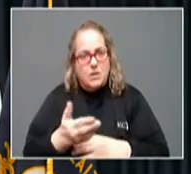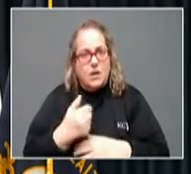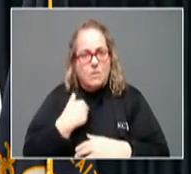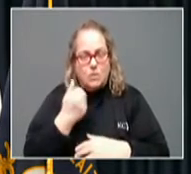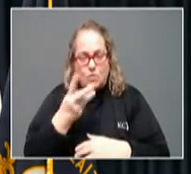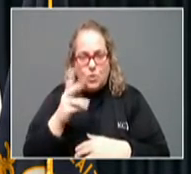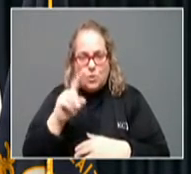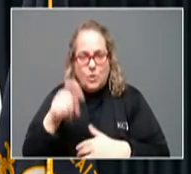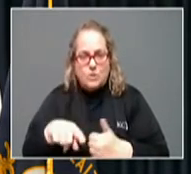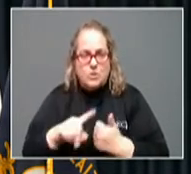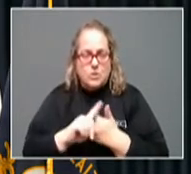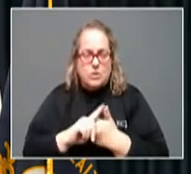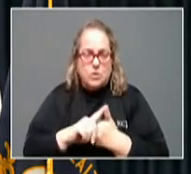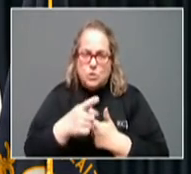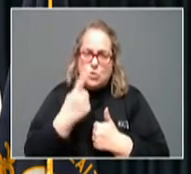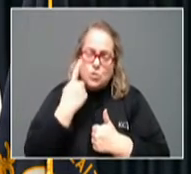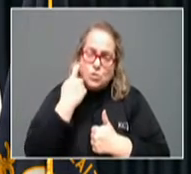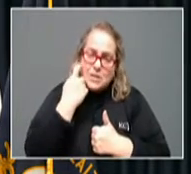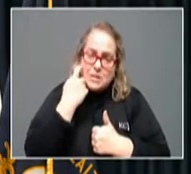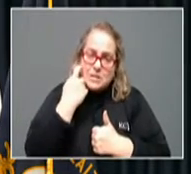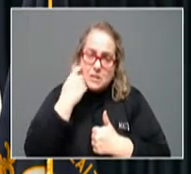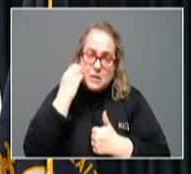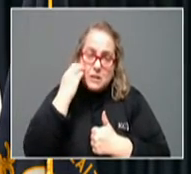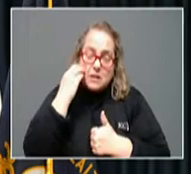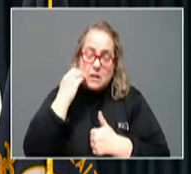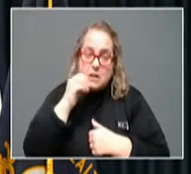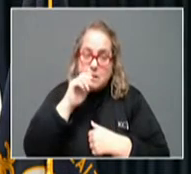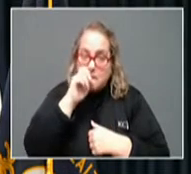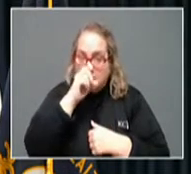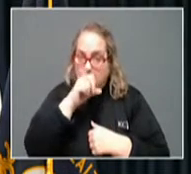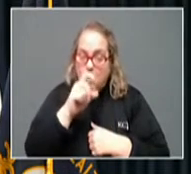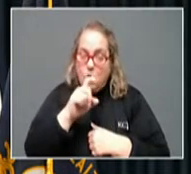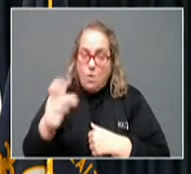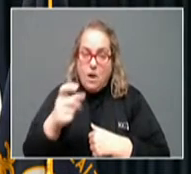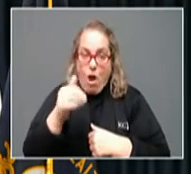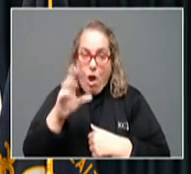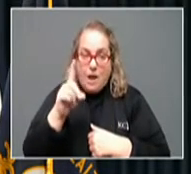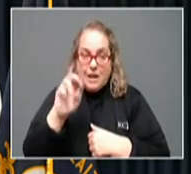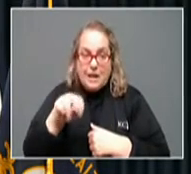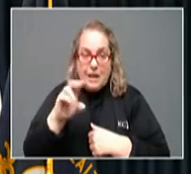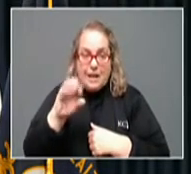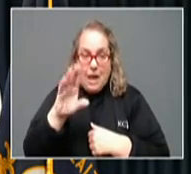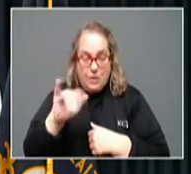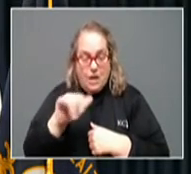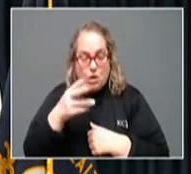recently awarded Hardeman County a grant through the clean water program